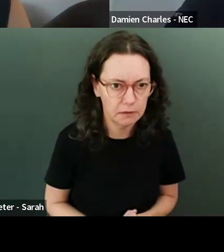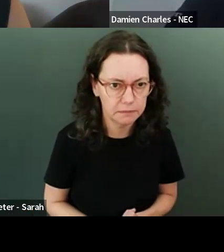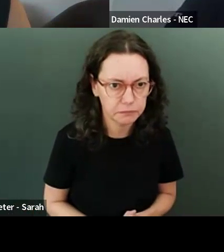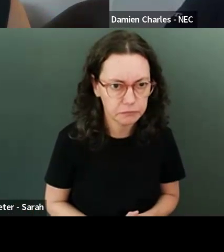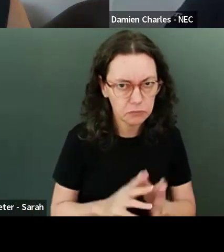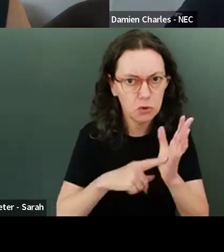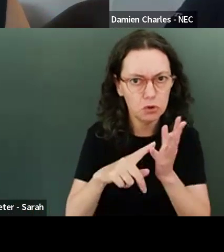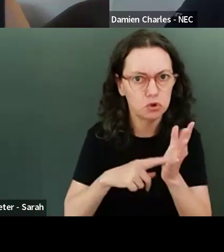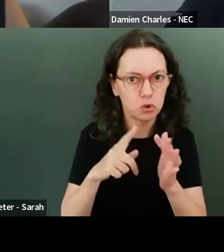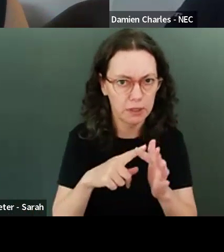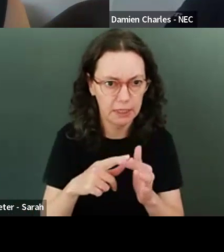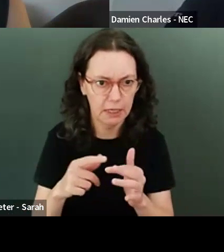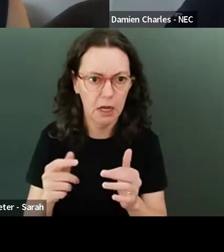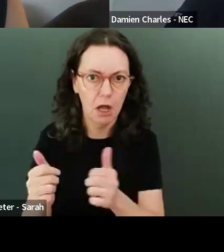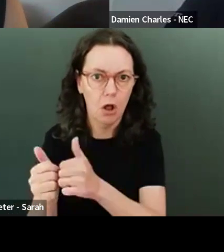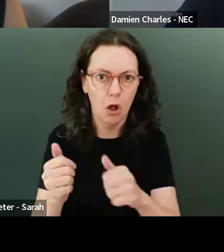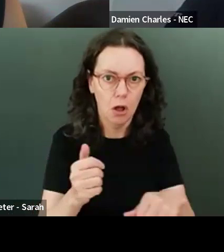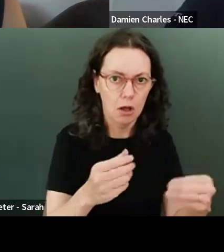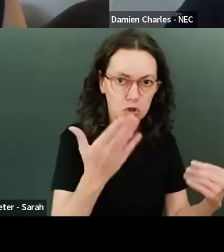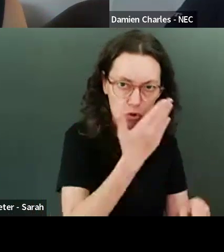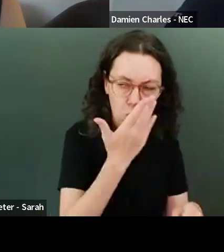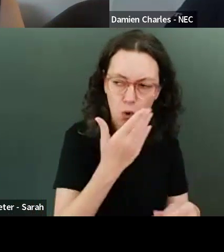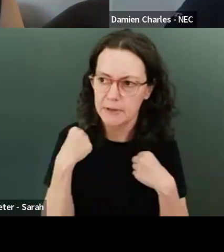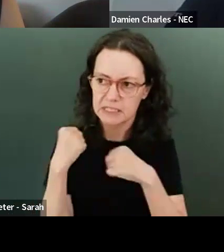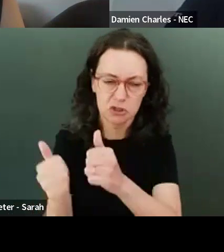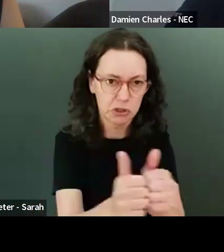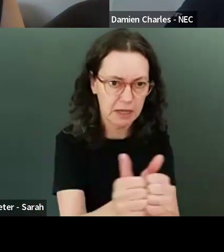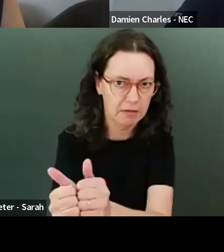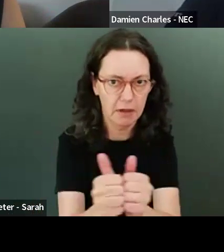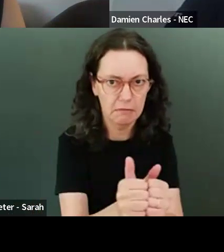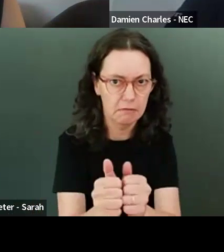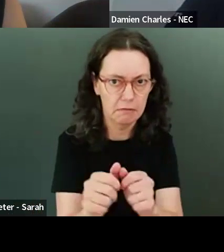rather that collaboration you know and